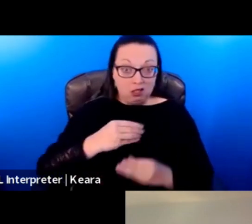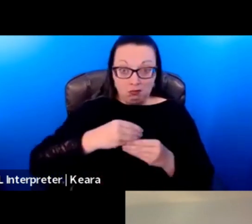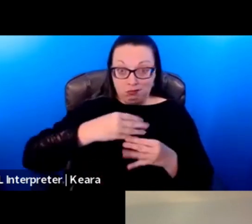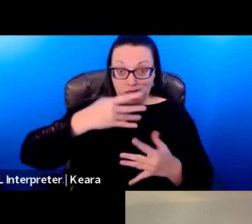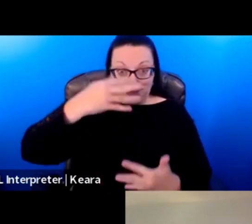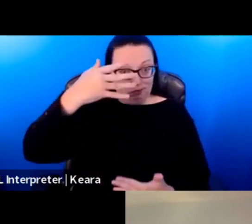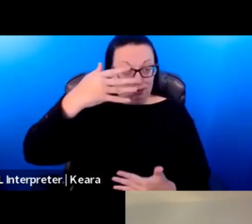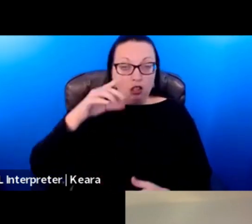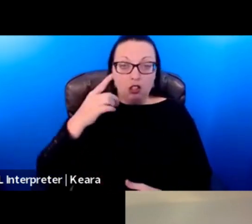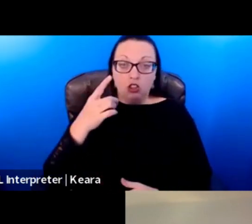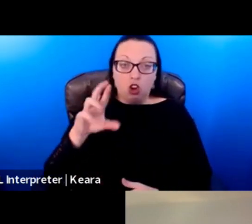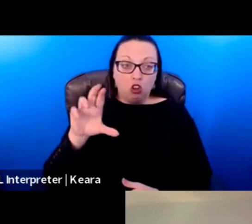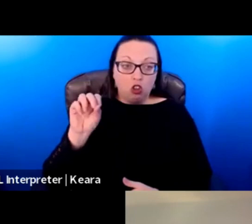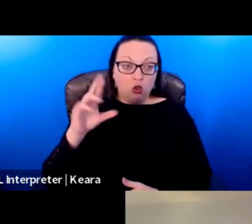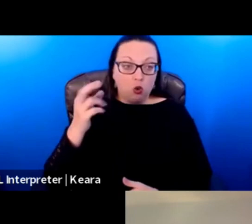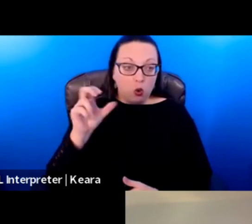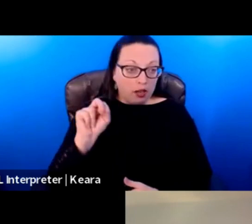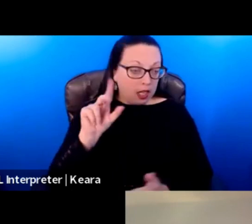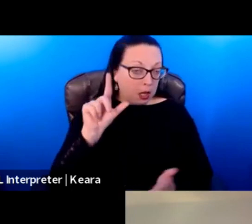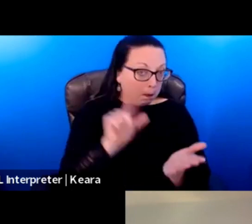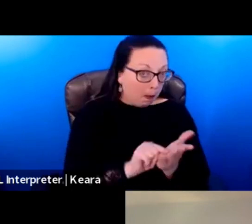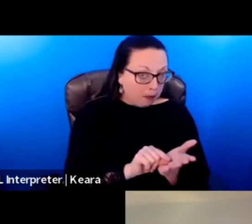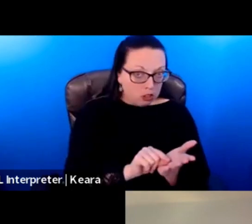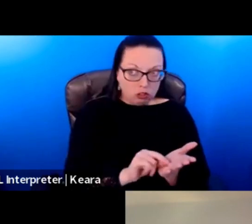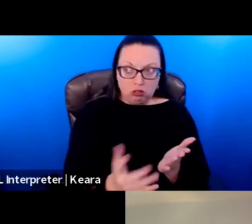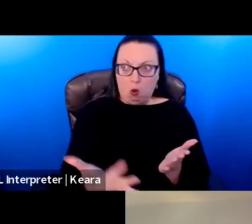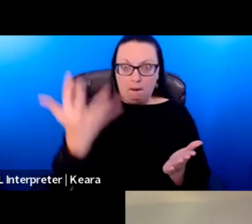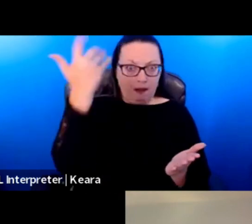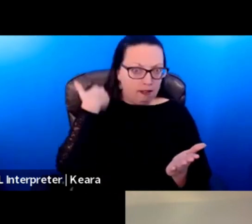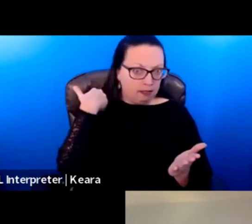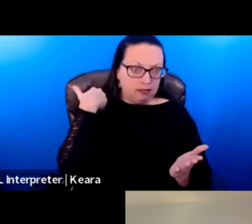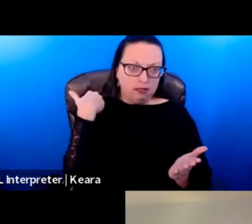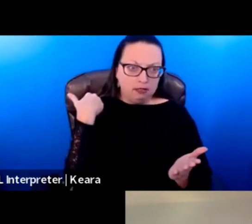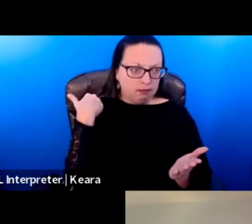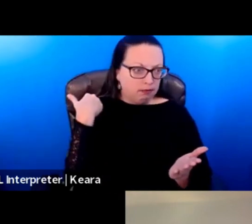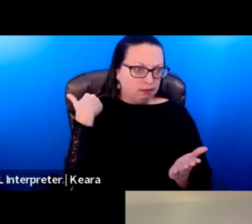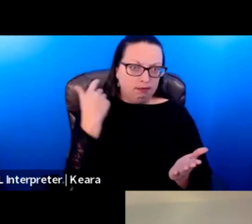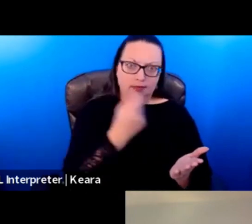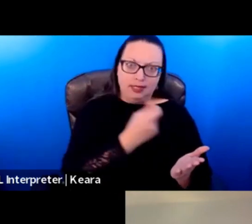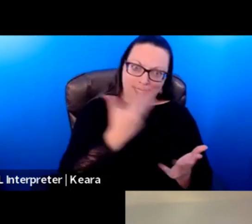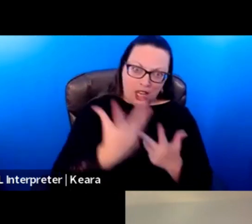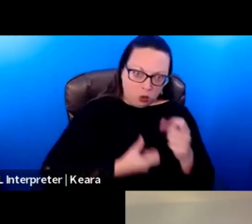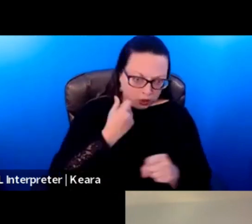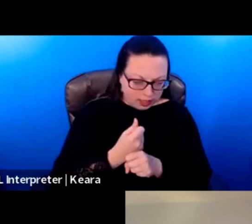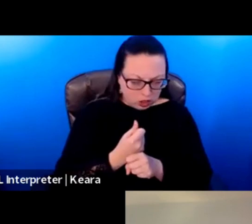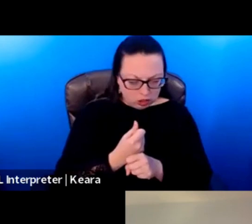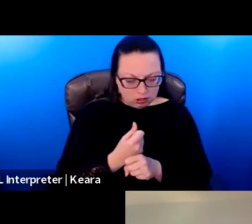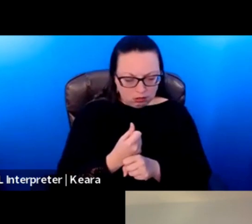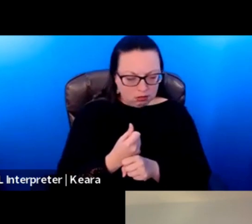published. You know, going back decades, sorry, Dr. Corrigan, on